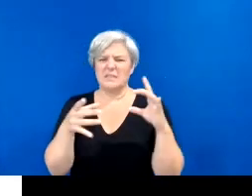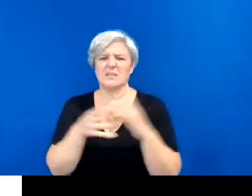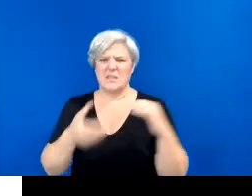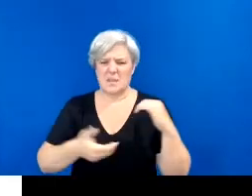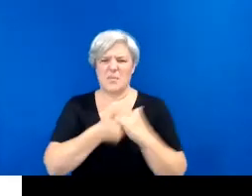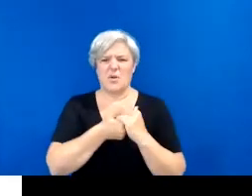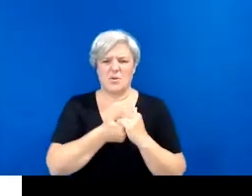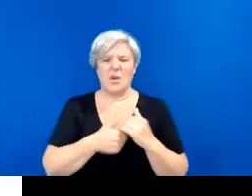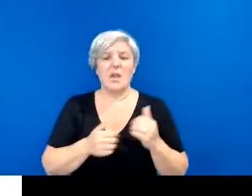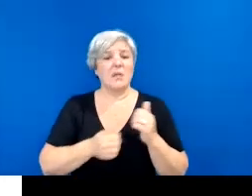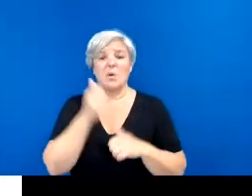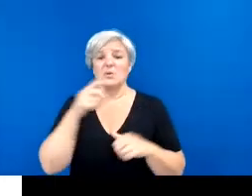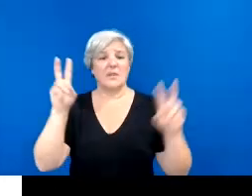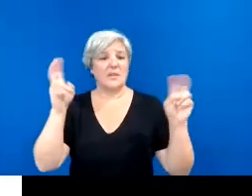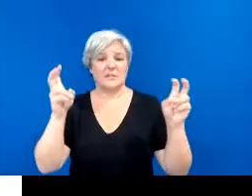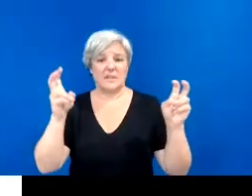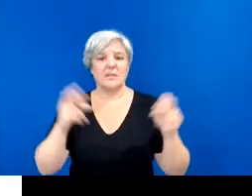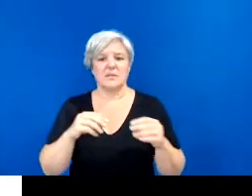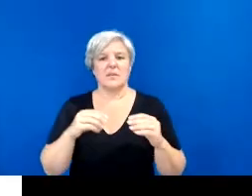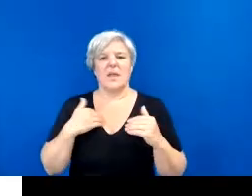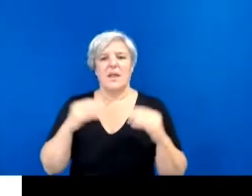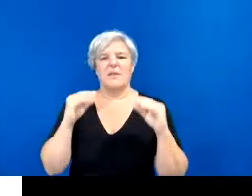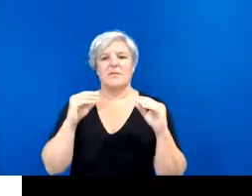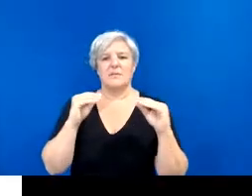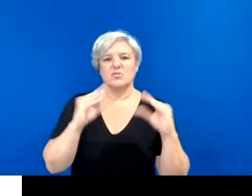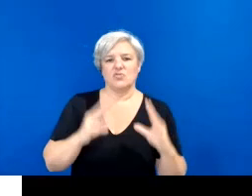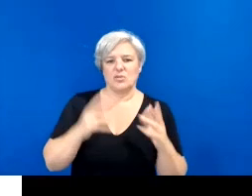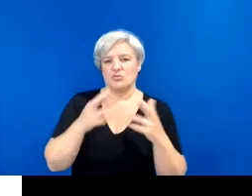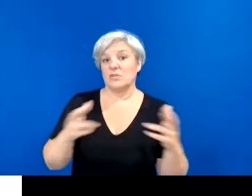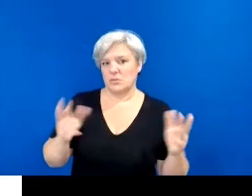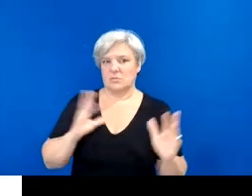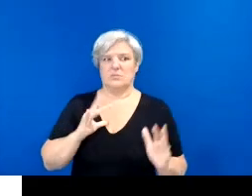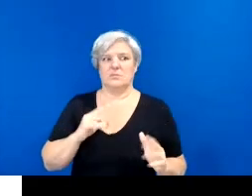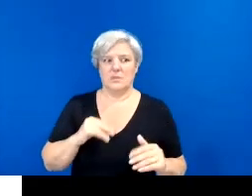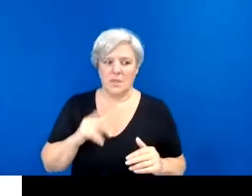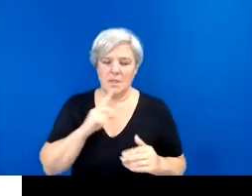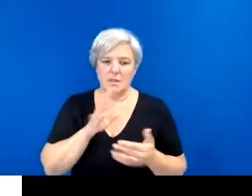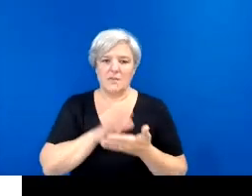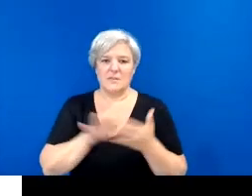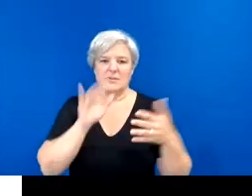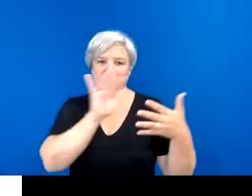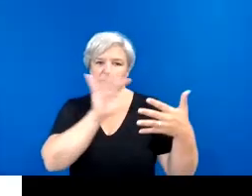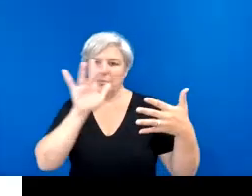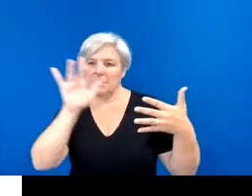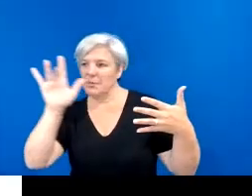And most of the titles do come with instructor and student resources. You can just go into there's different tabs and OpenStax